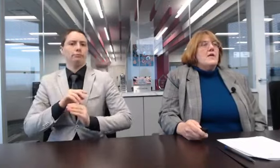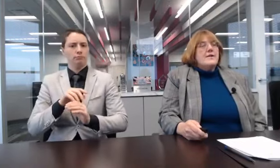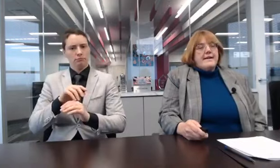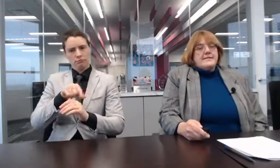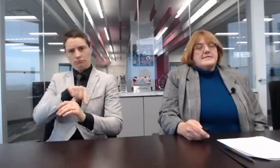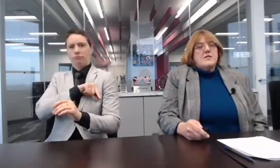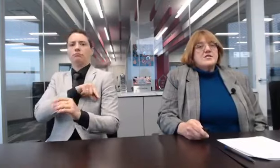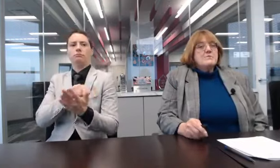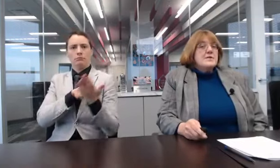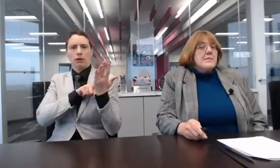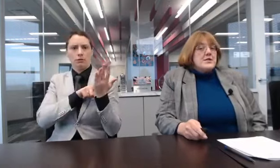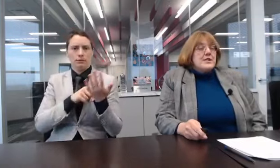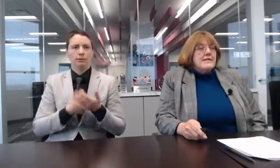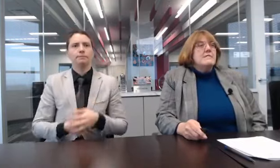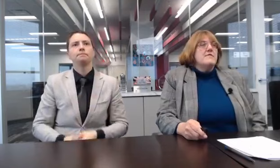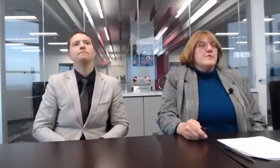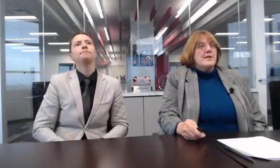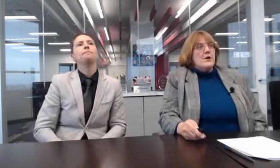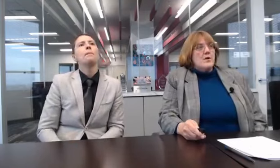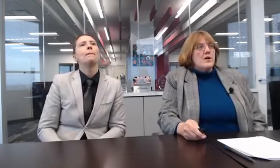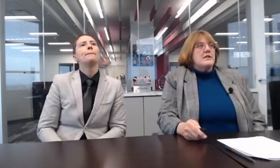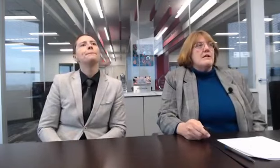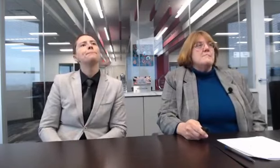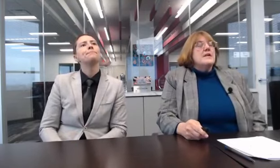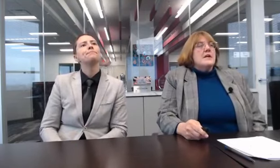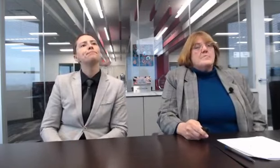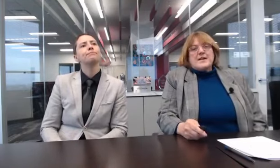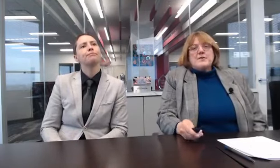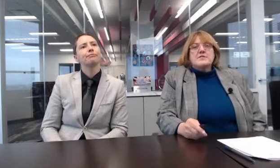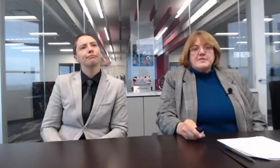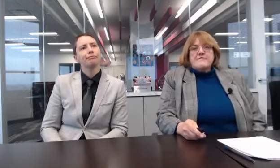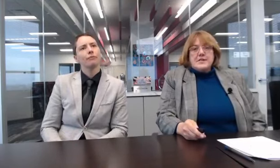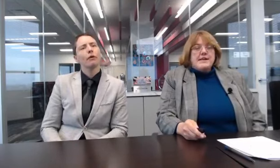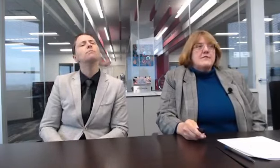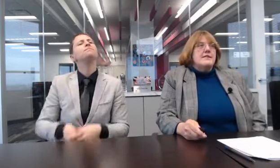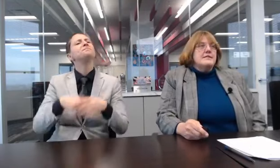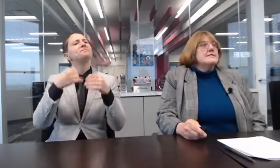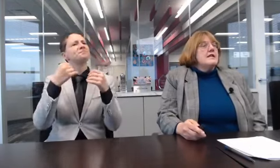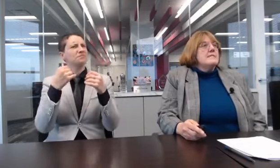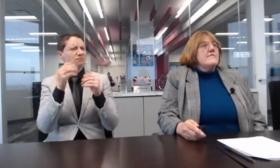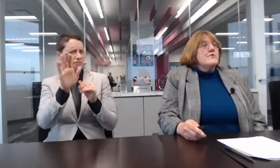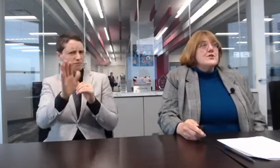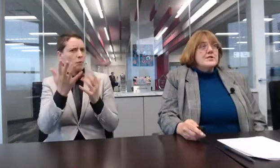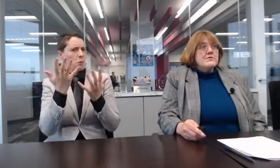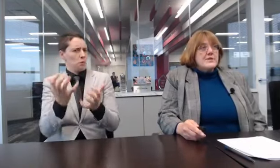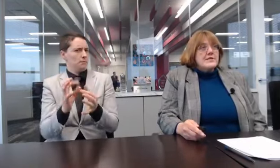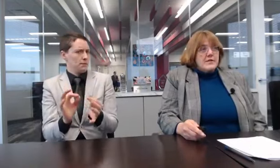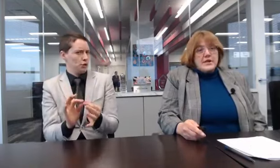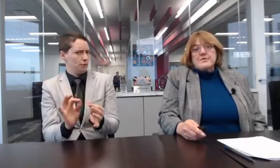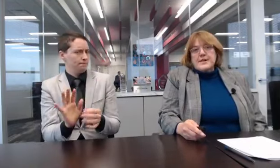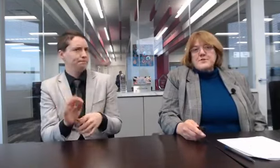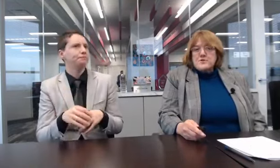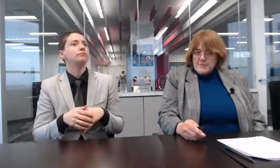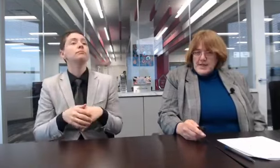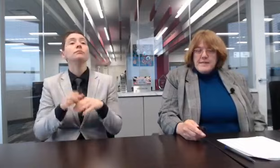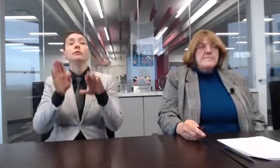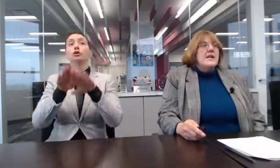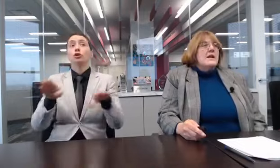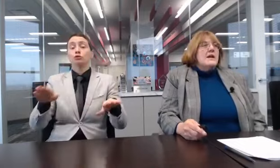Okay, so I just wanna mention, before we go on about those different areas. For children that are under age three,